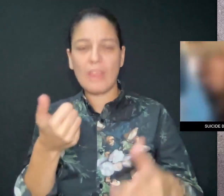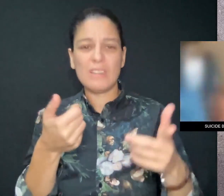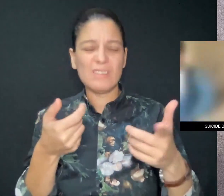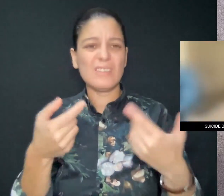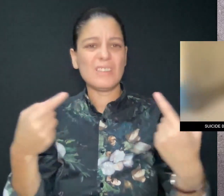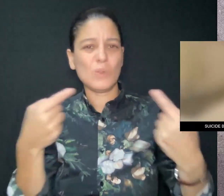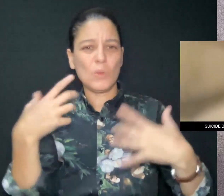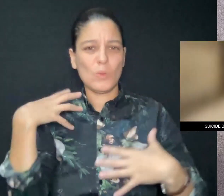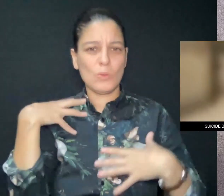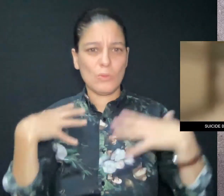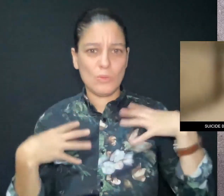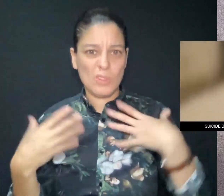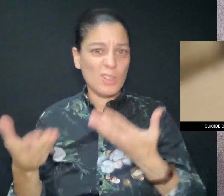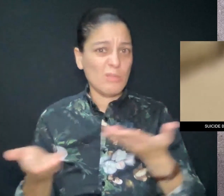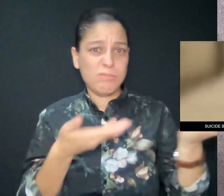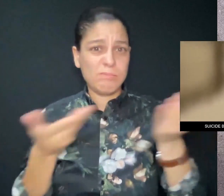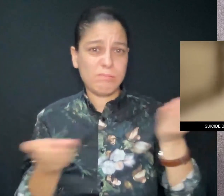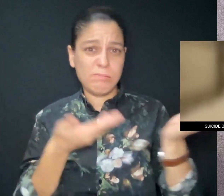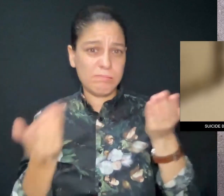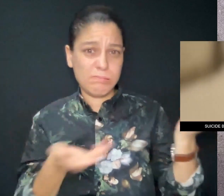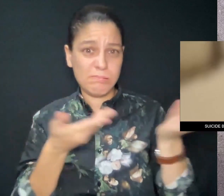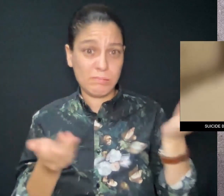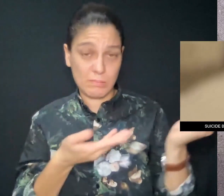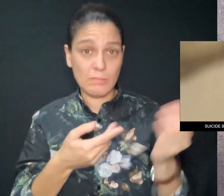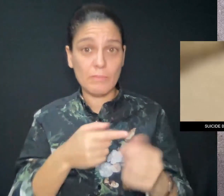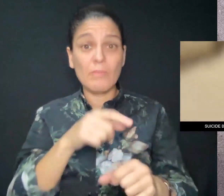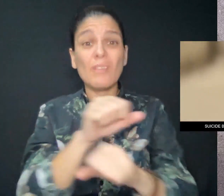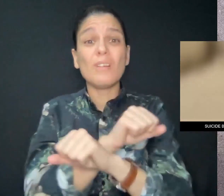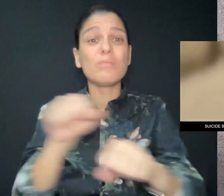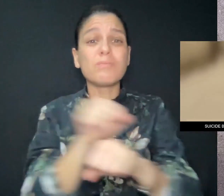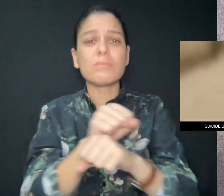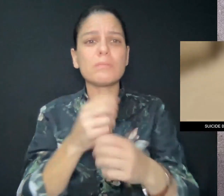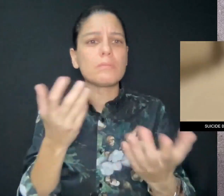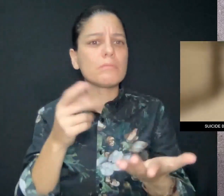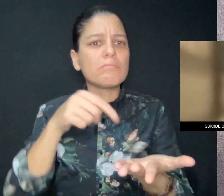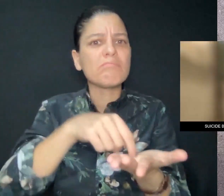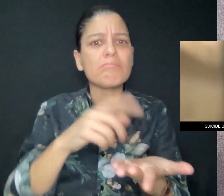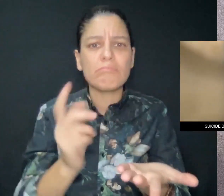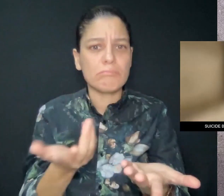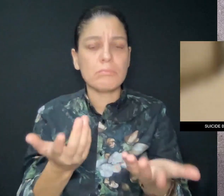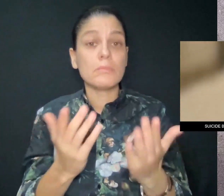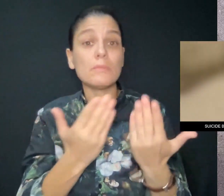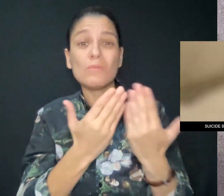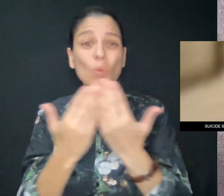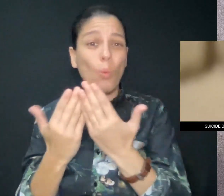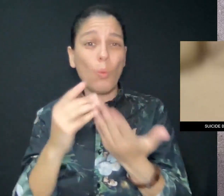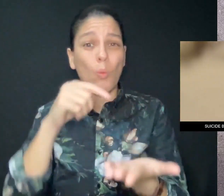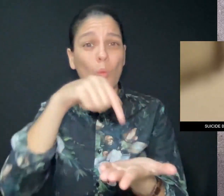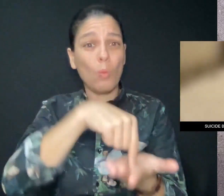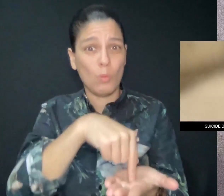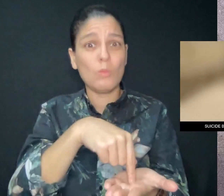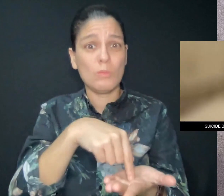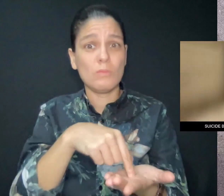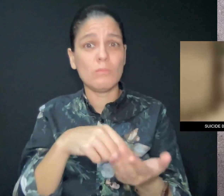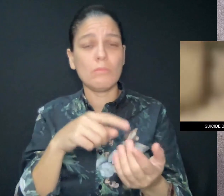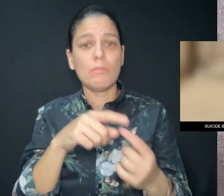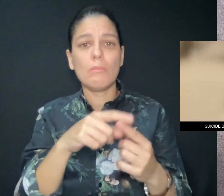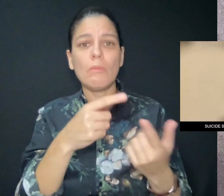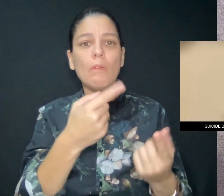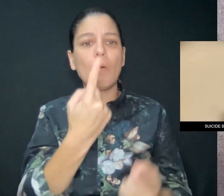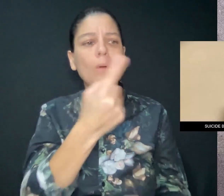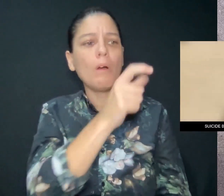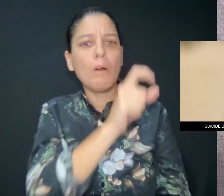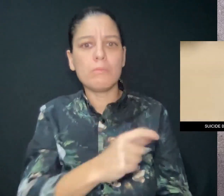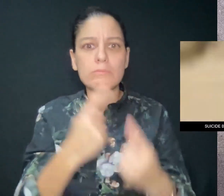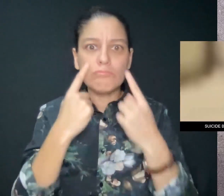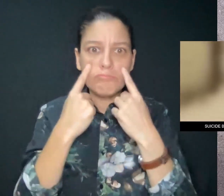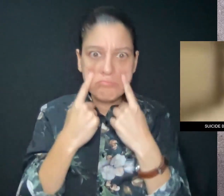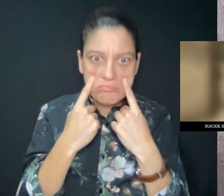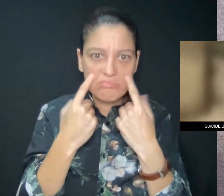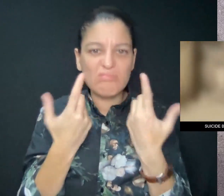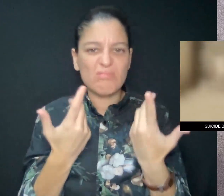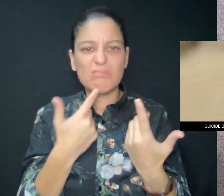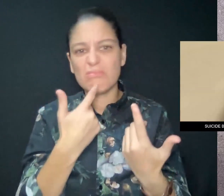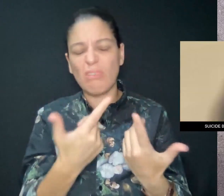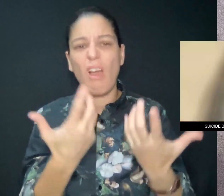in the incident the blast targeted an education center in the city and according to the one